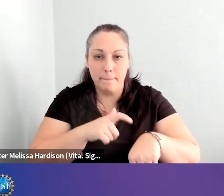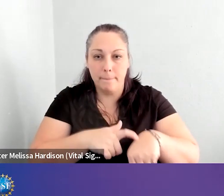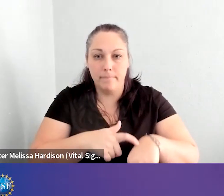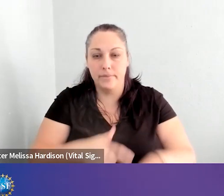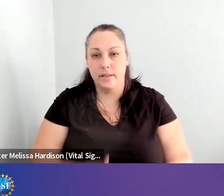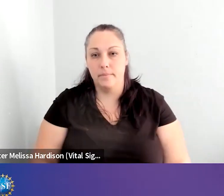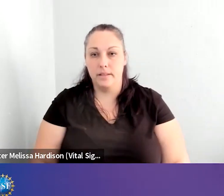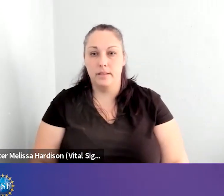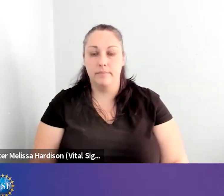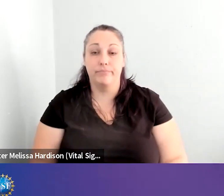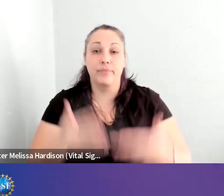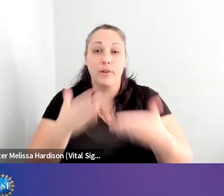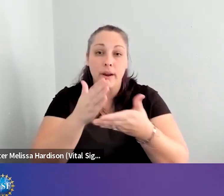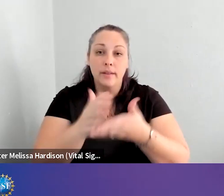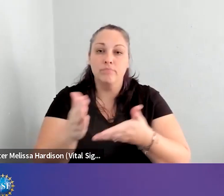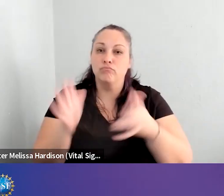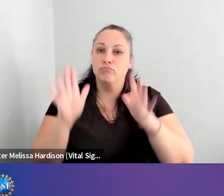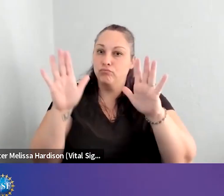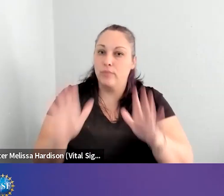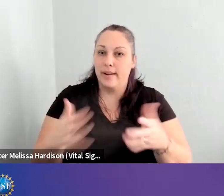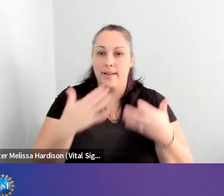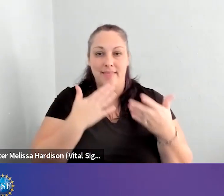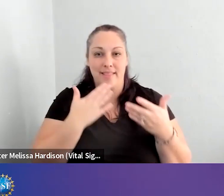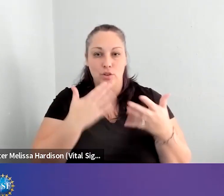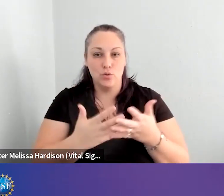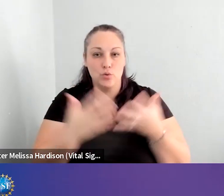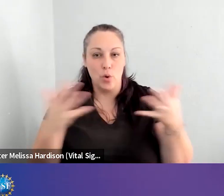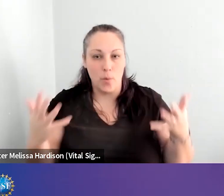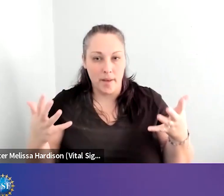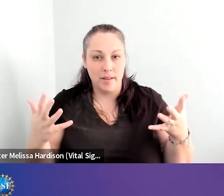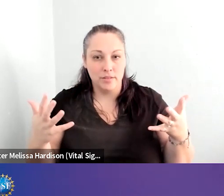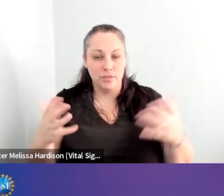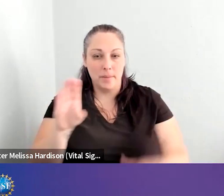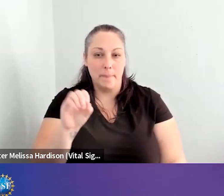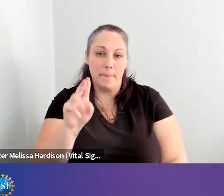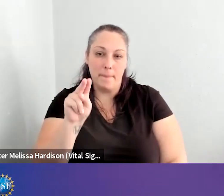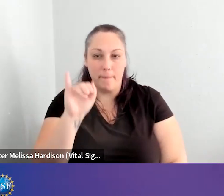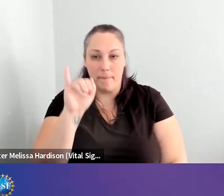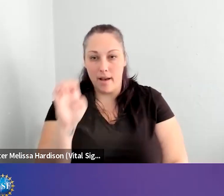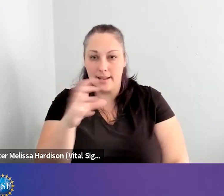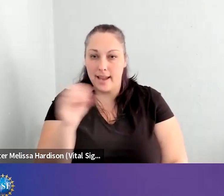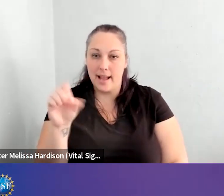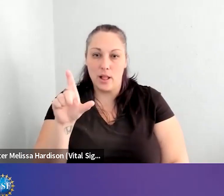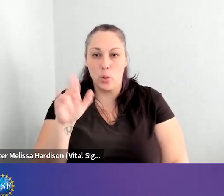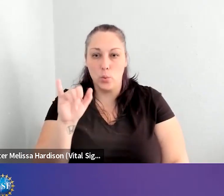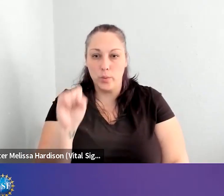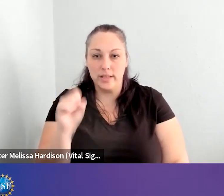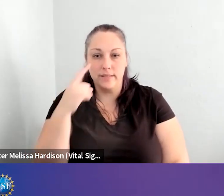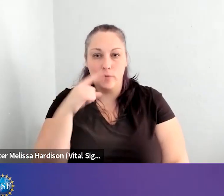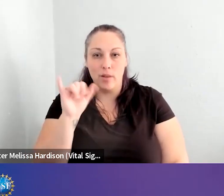Beth Strausser: Alright. Great. Well, thank you so much, Bonnie and Luis, for that great presentation,